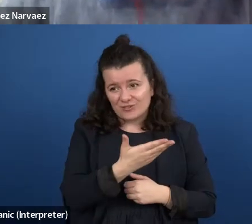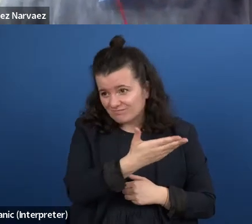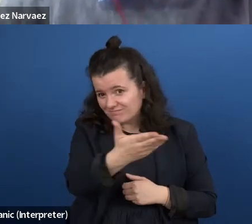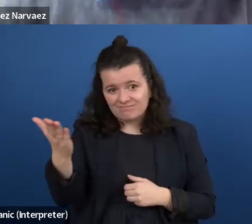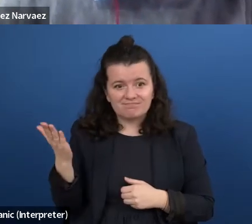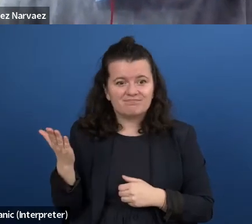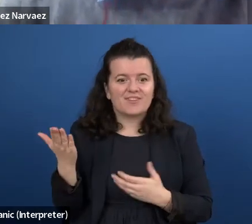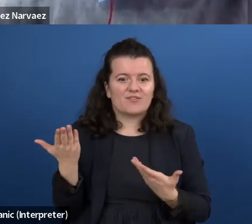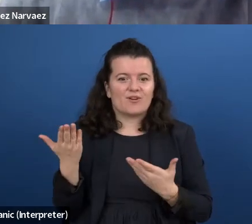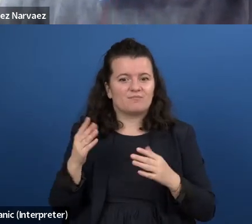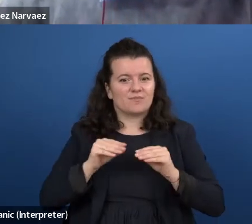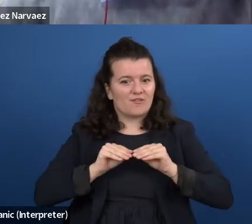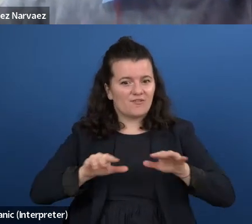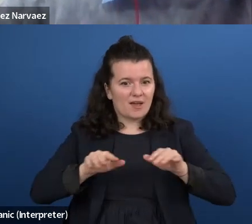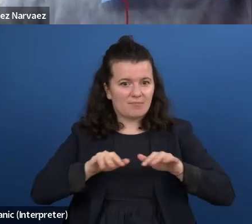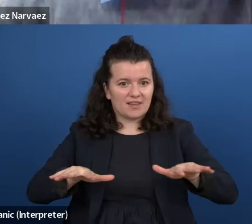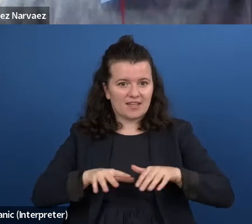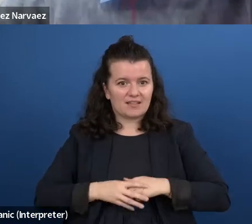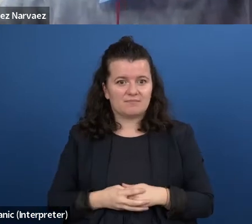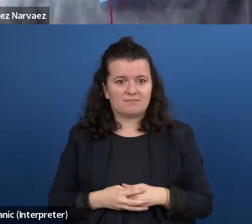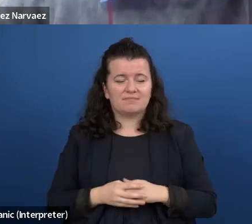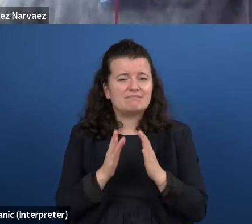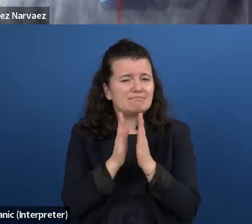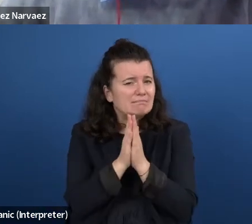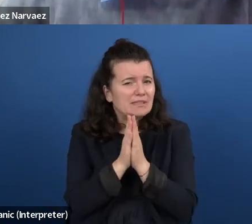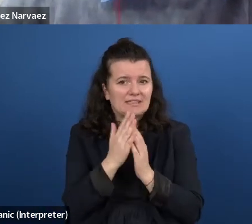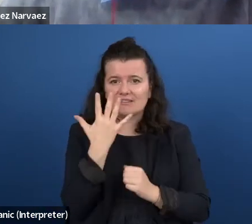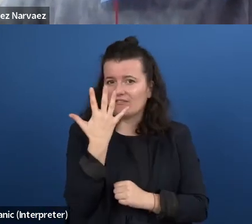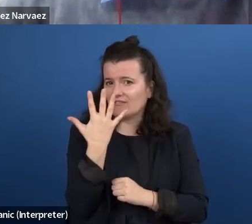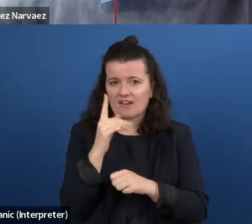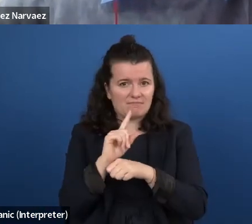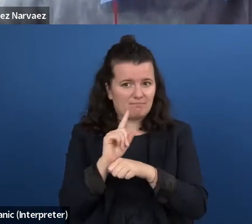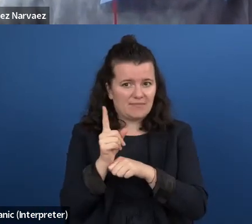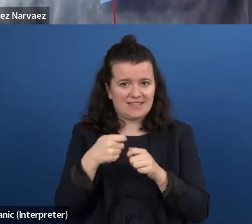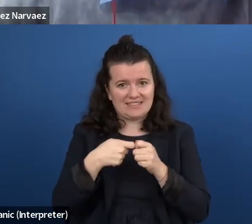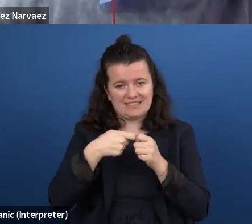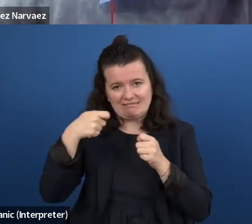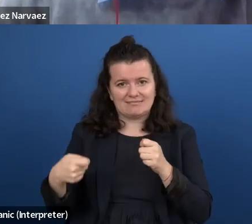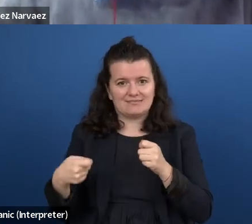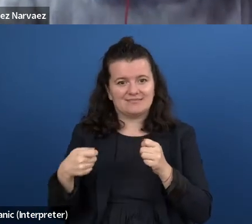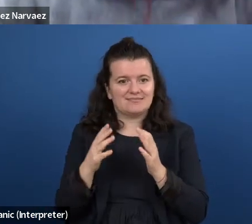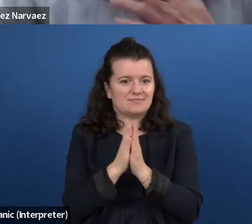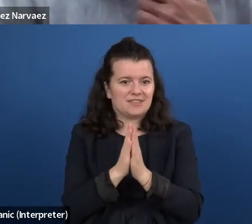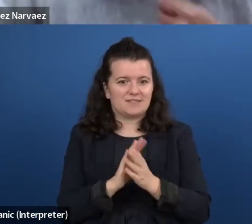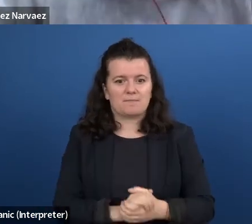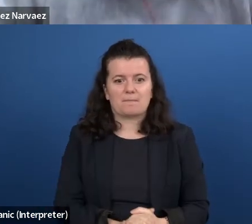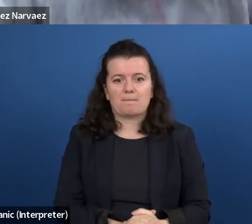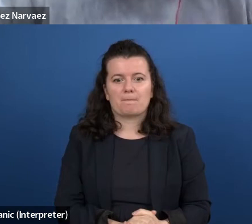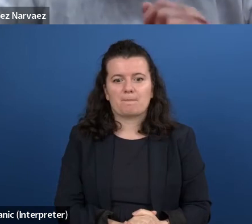And Sofie, can you tell us what is happening in the chat? Thank you so much.